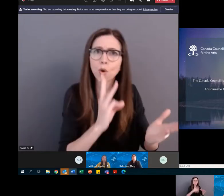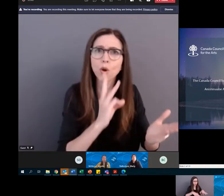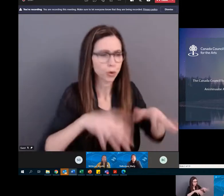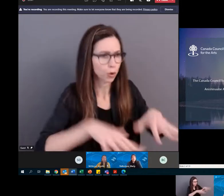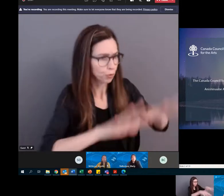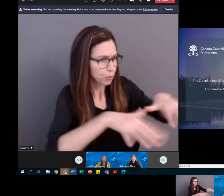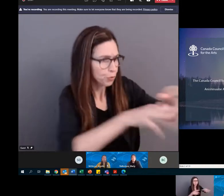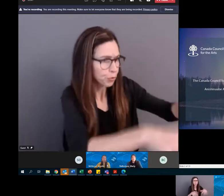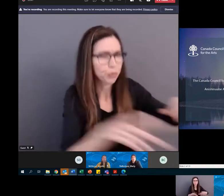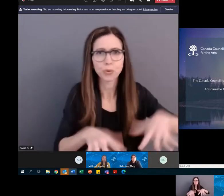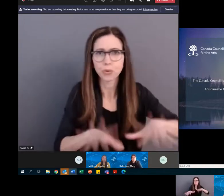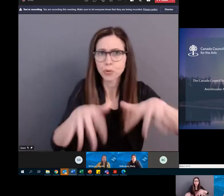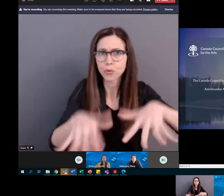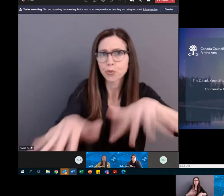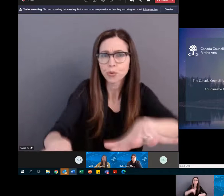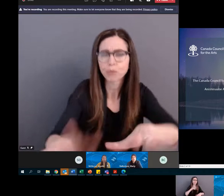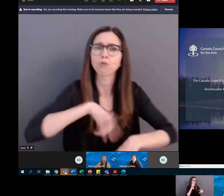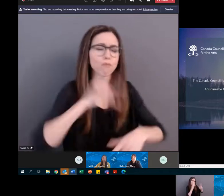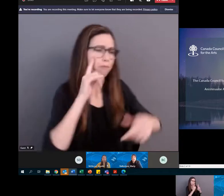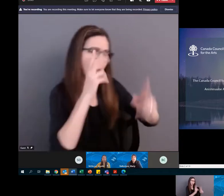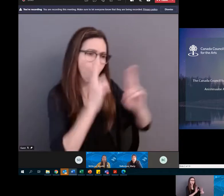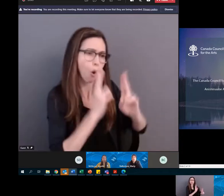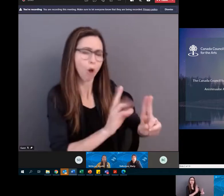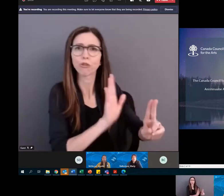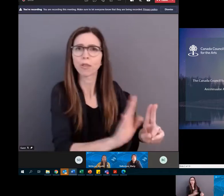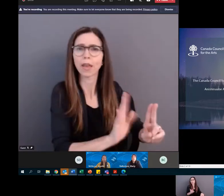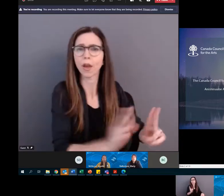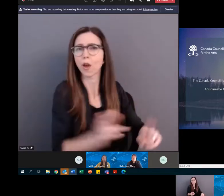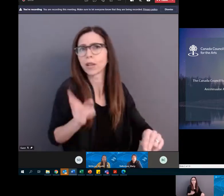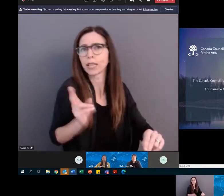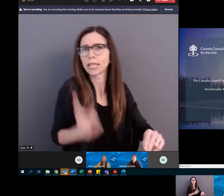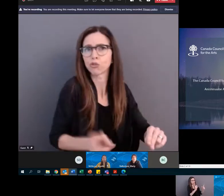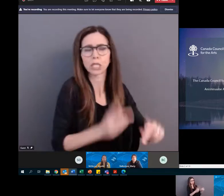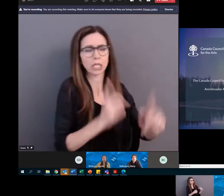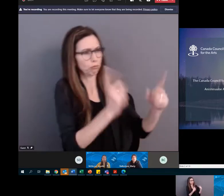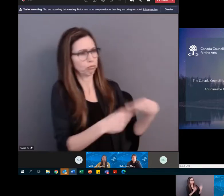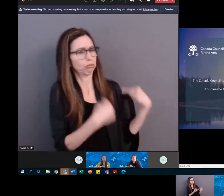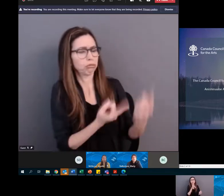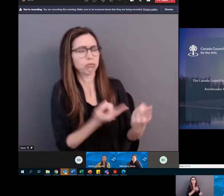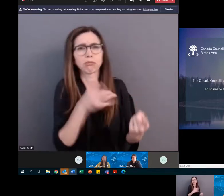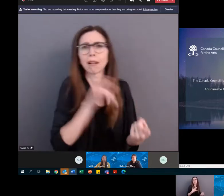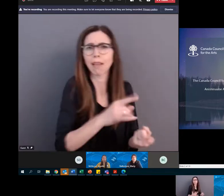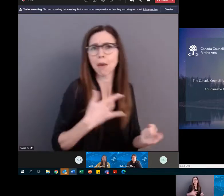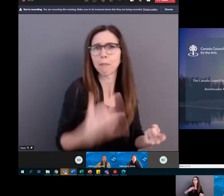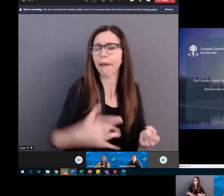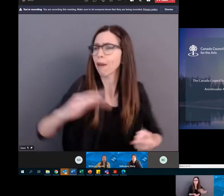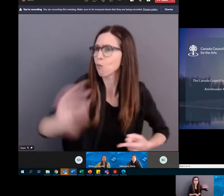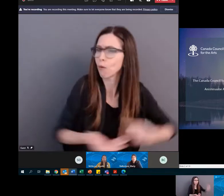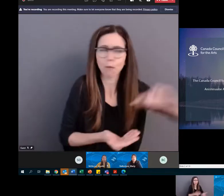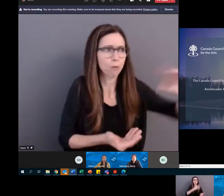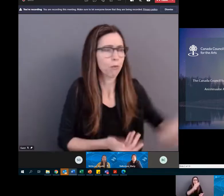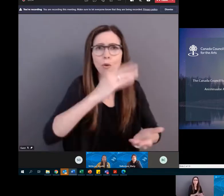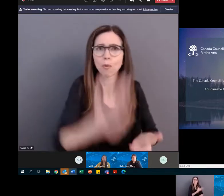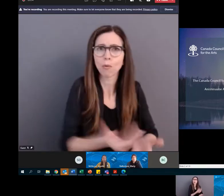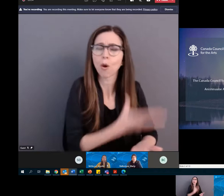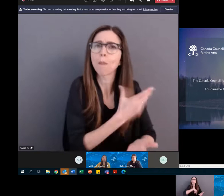We honour their long history of welcoming many Nations to this beautiful territory and uphold and uplift the voice and